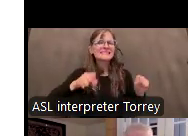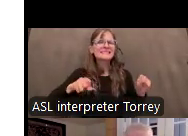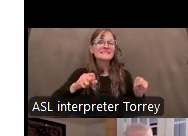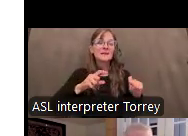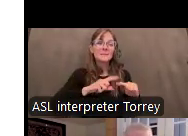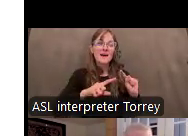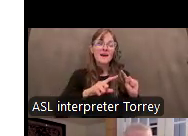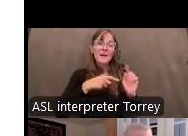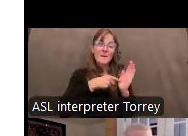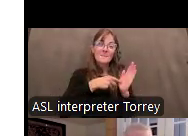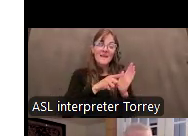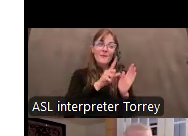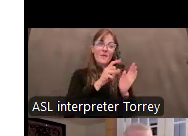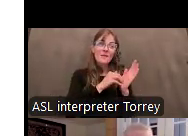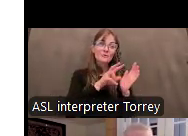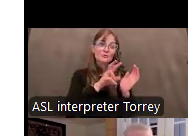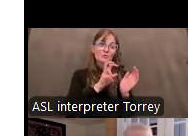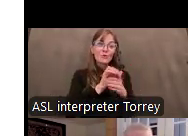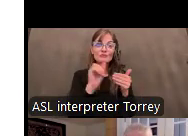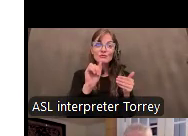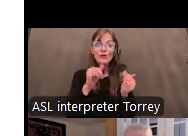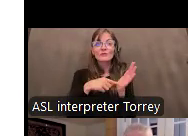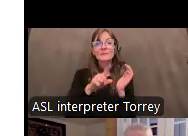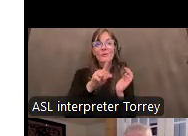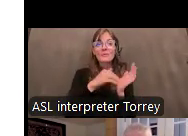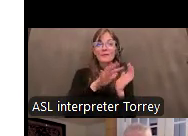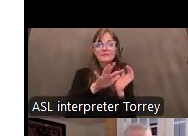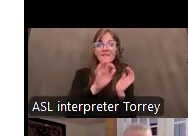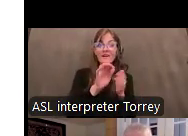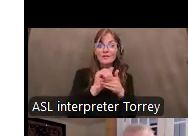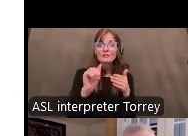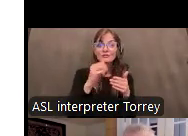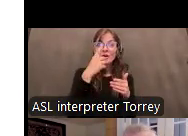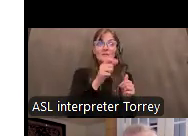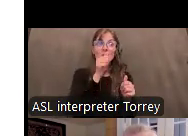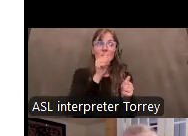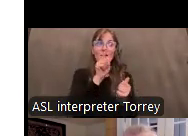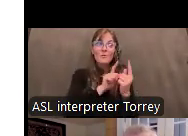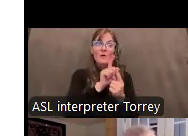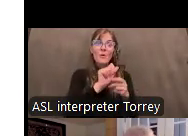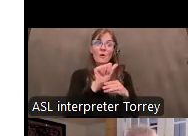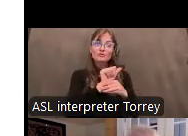a private class training class, if you will. - On a specific day. Yeah.